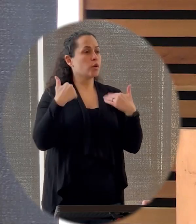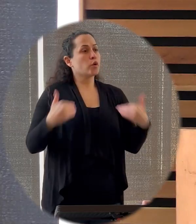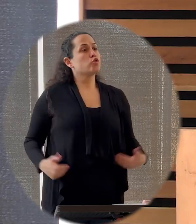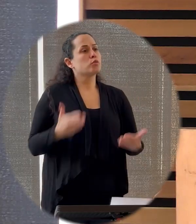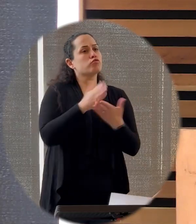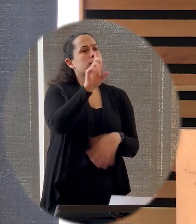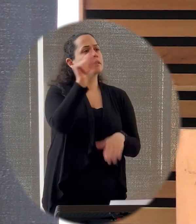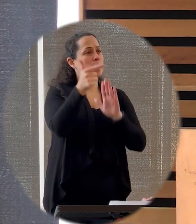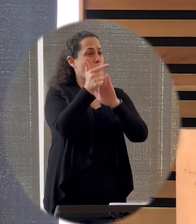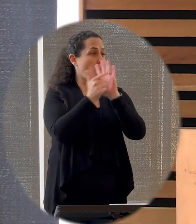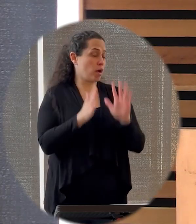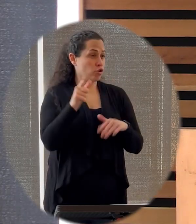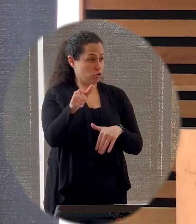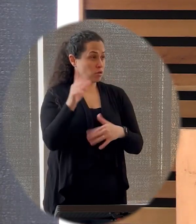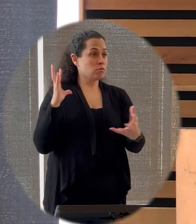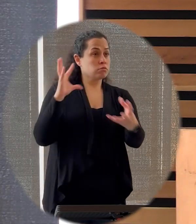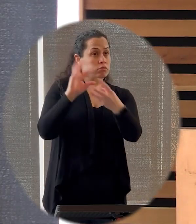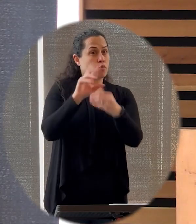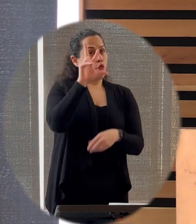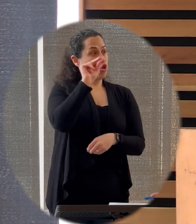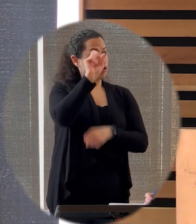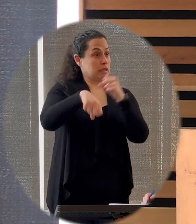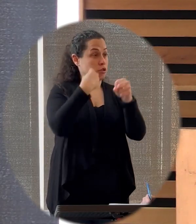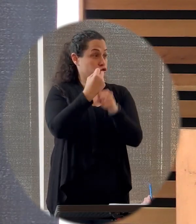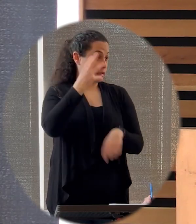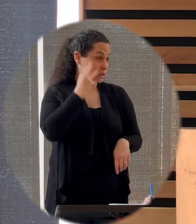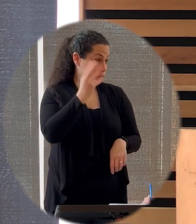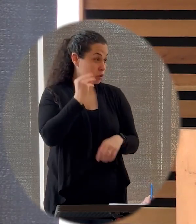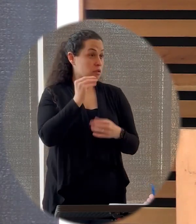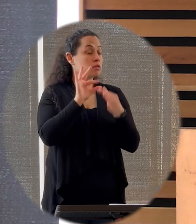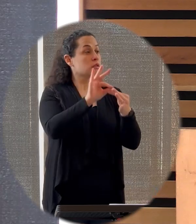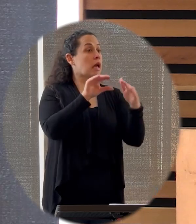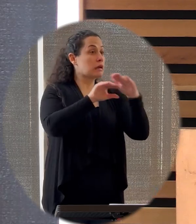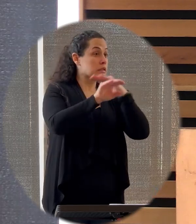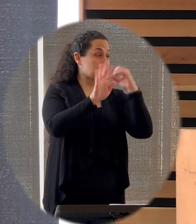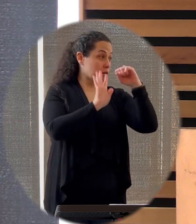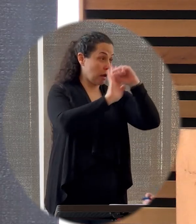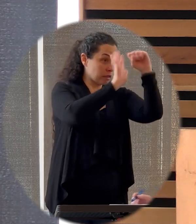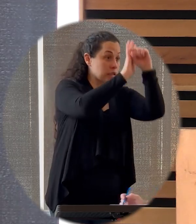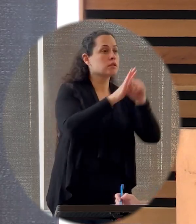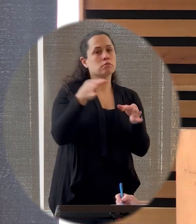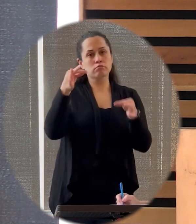and disability lawyer with more than 30 years of practice spanning accessibility advocacy,